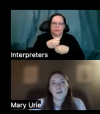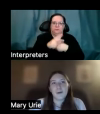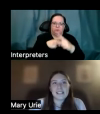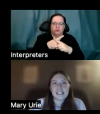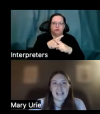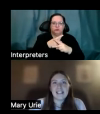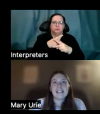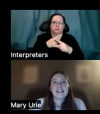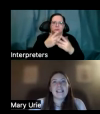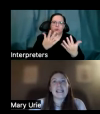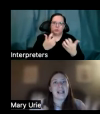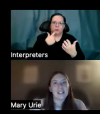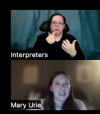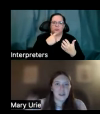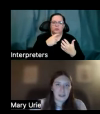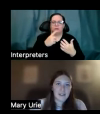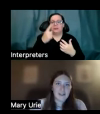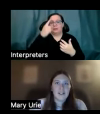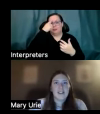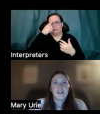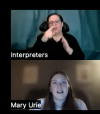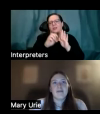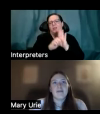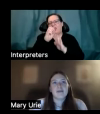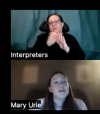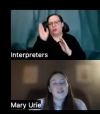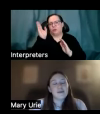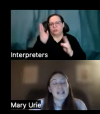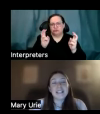you would want to say think elevator pitch. You might